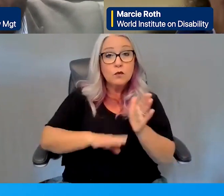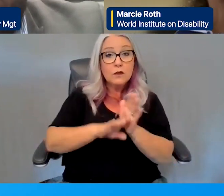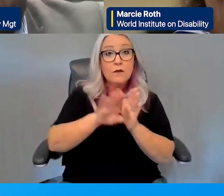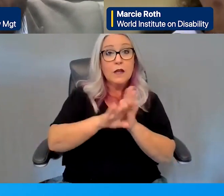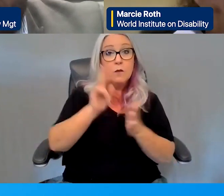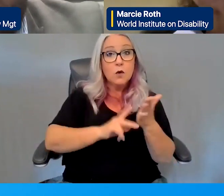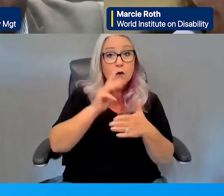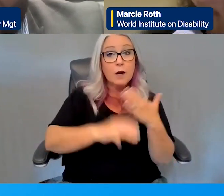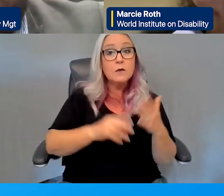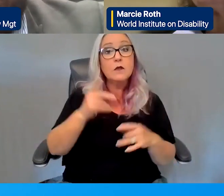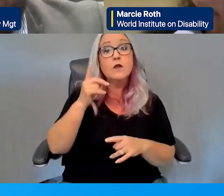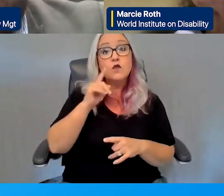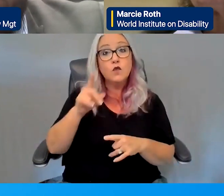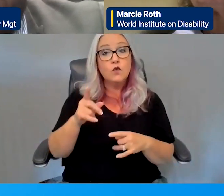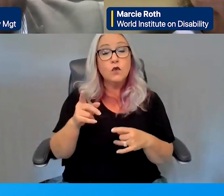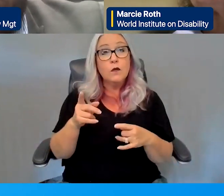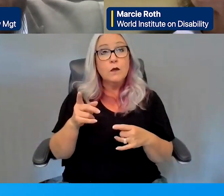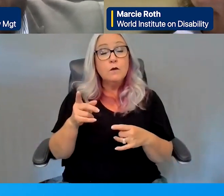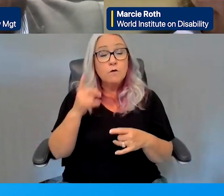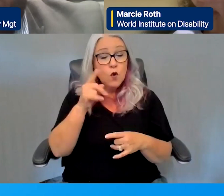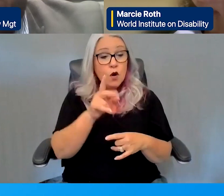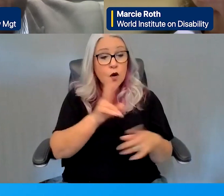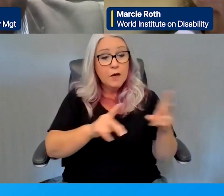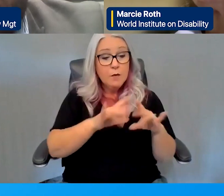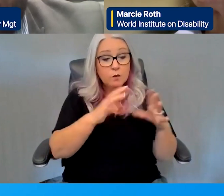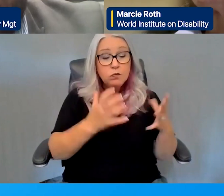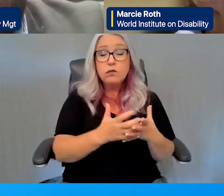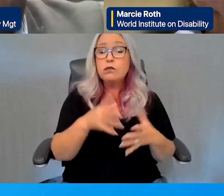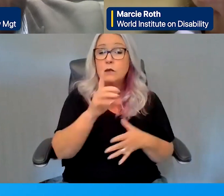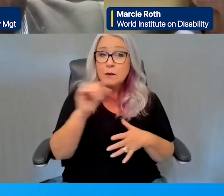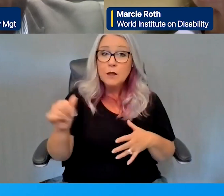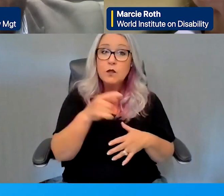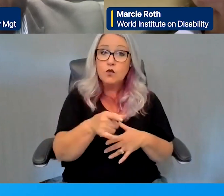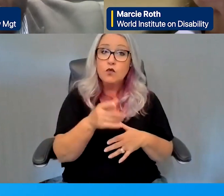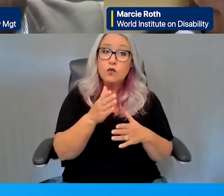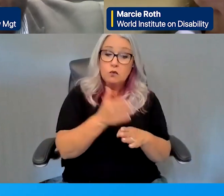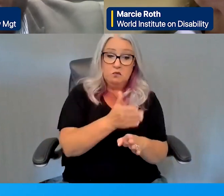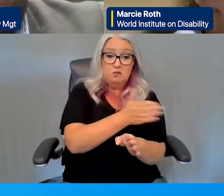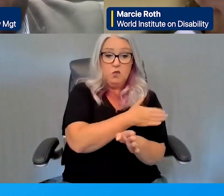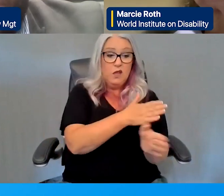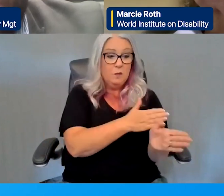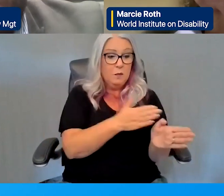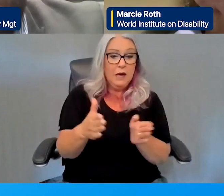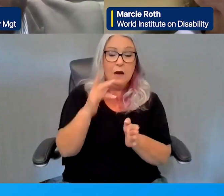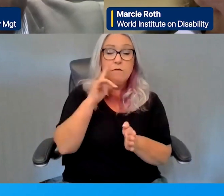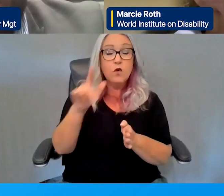individuals with disabilities to preplan for emergencies? And what is the best approach to